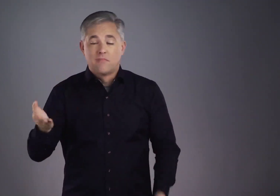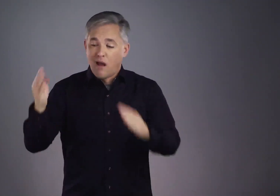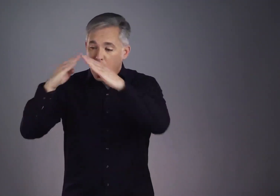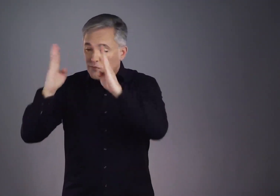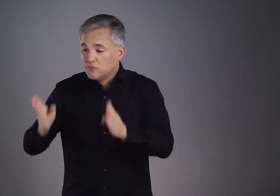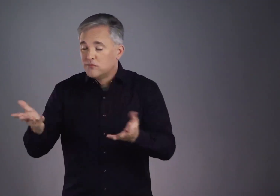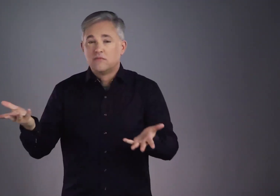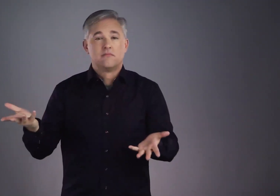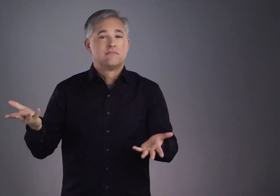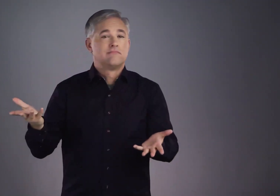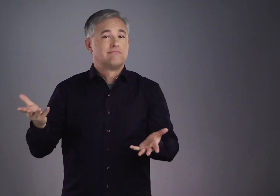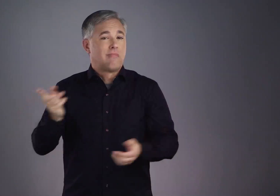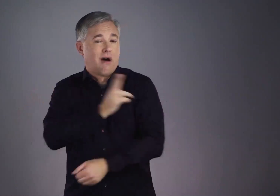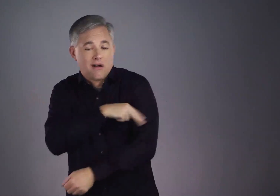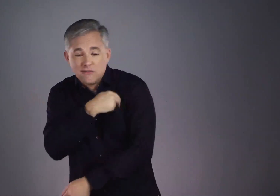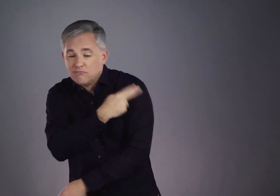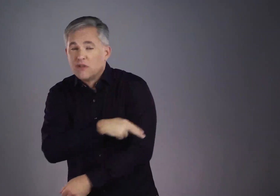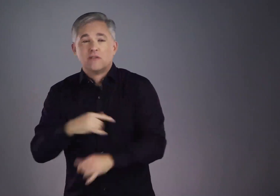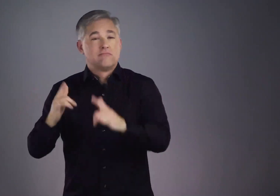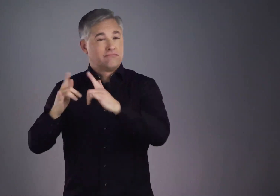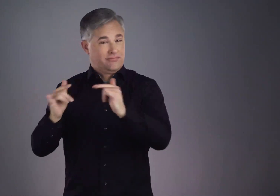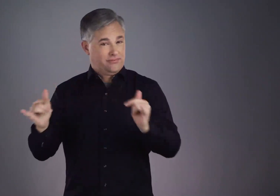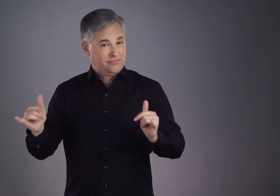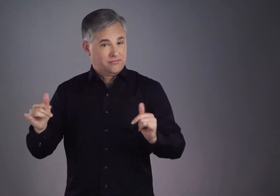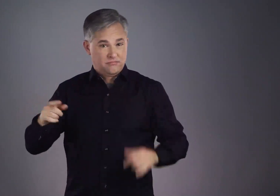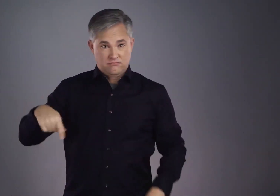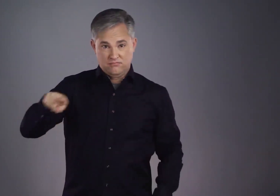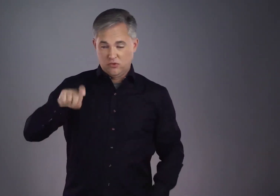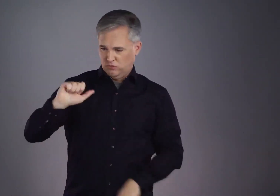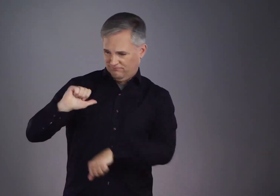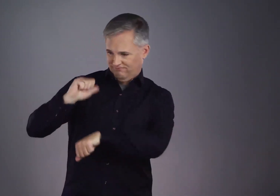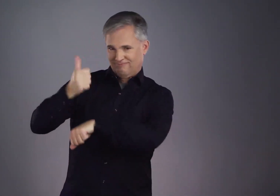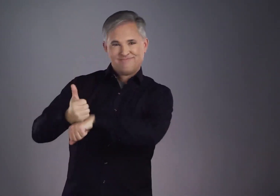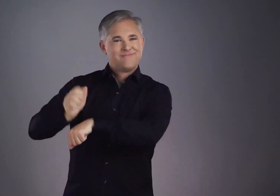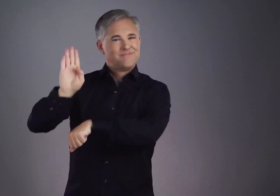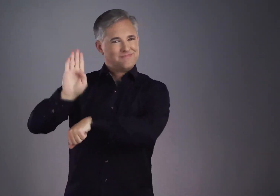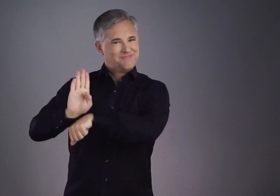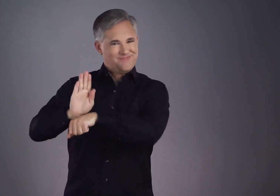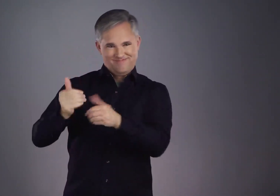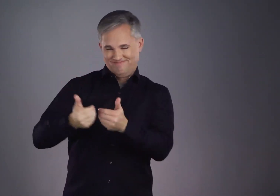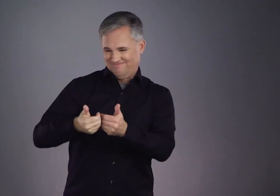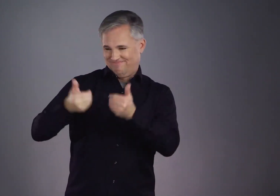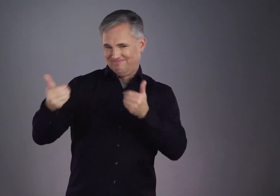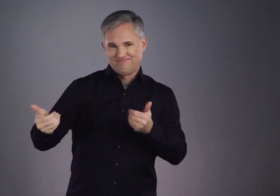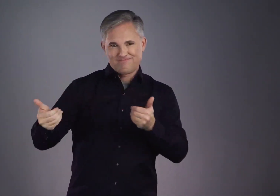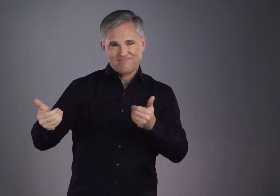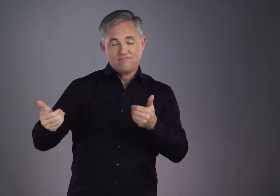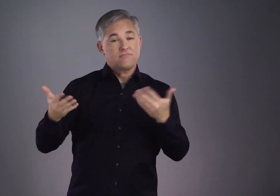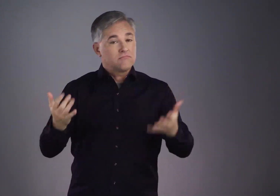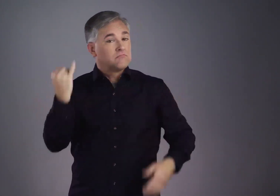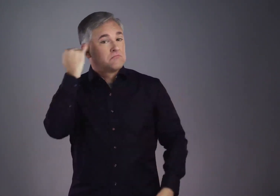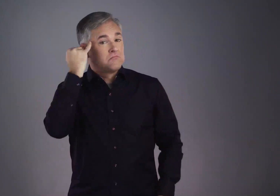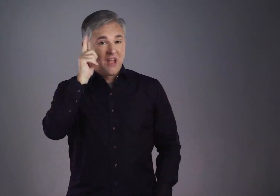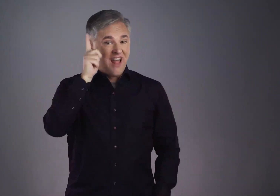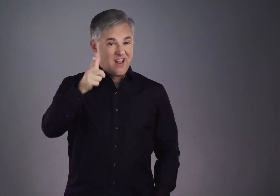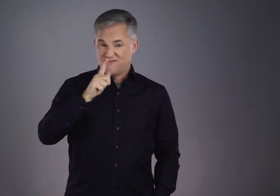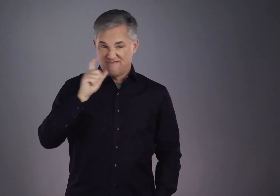ought to be incorporated and so set apart that, if necessary, they can be freely discarded by the groups.